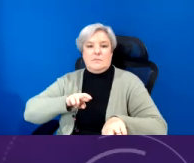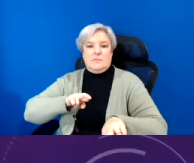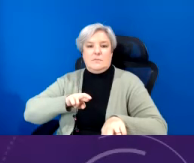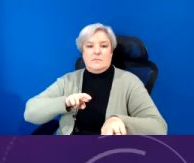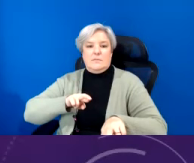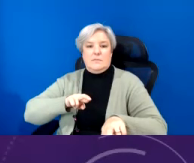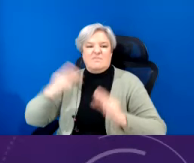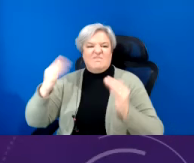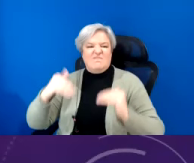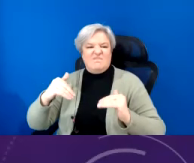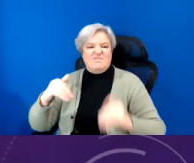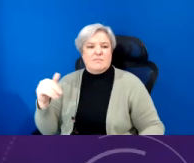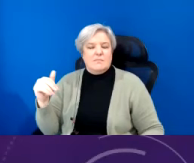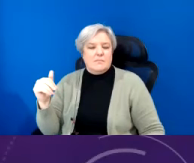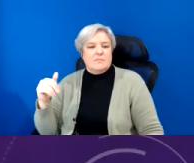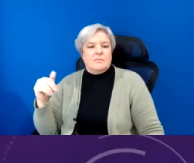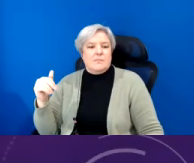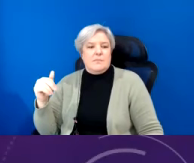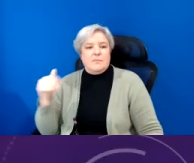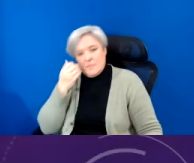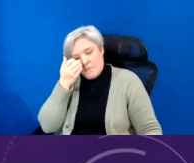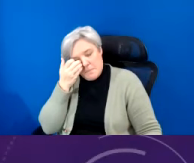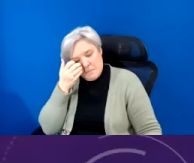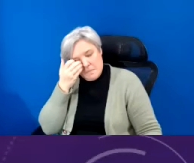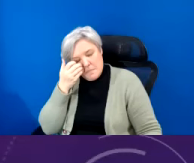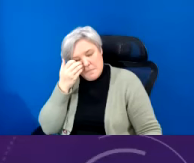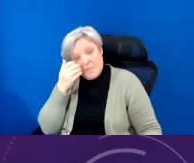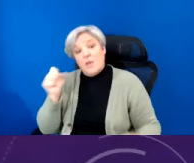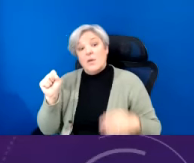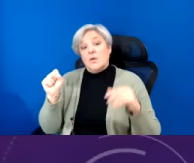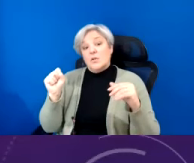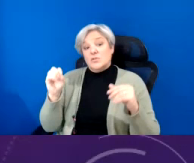Next slide. So on this screen